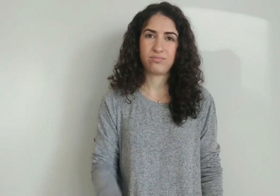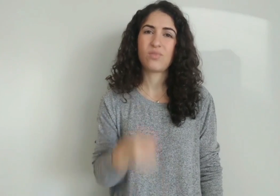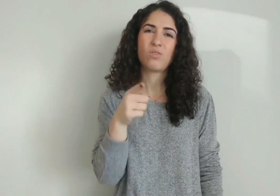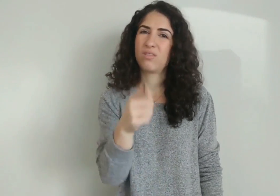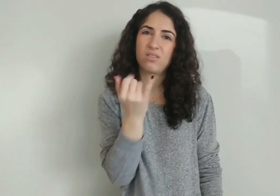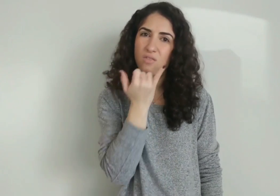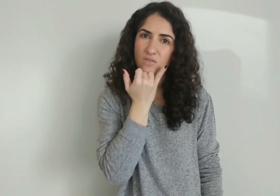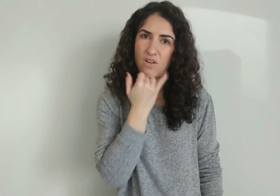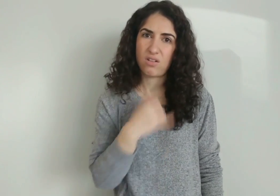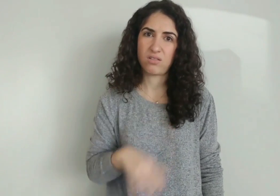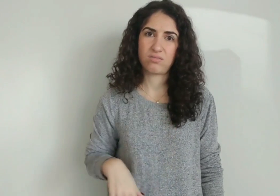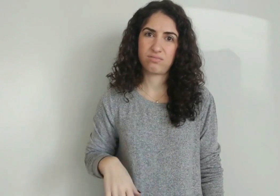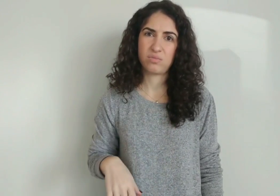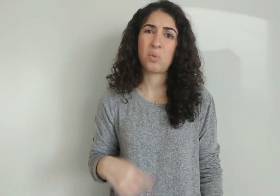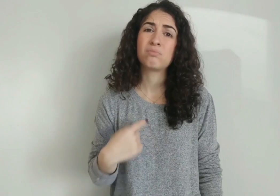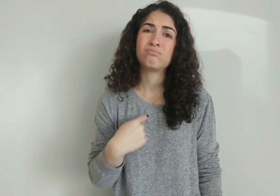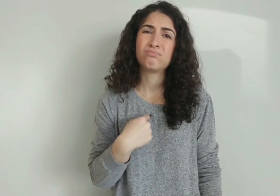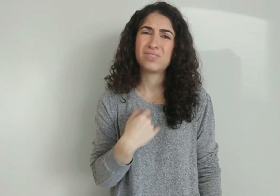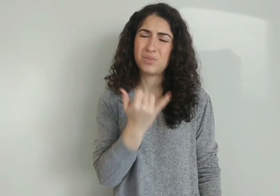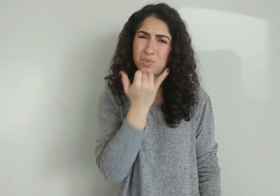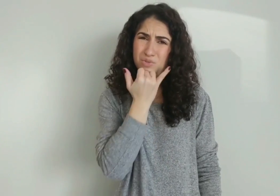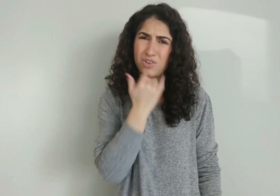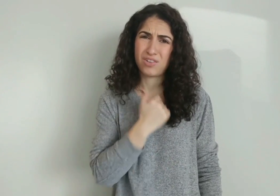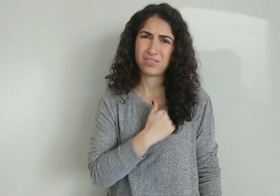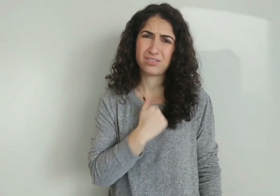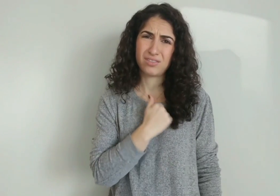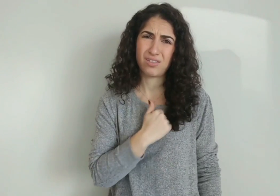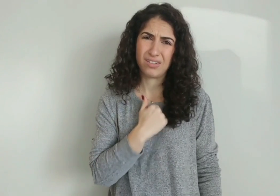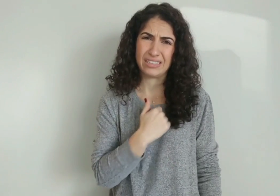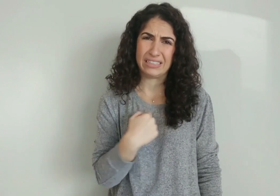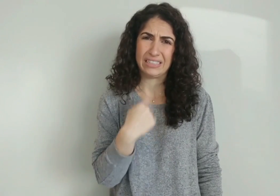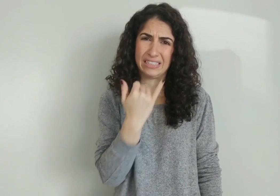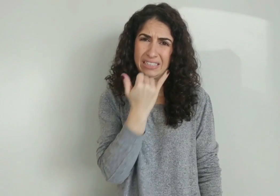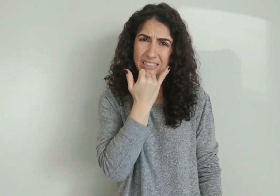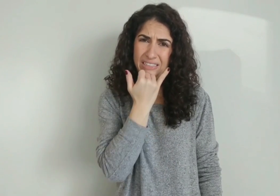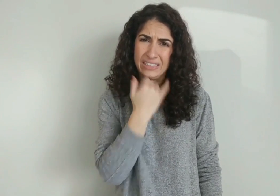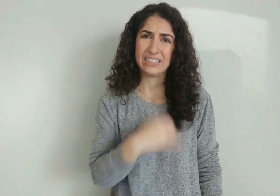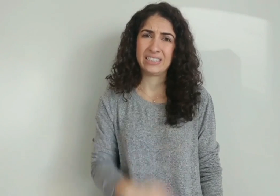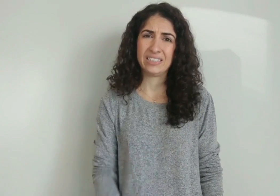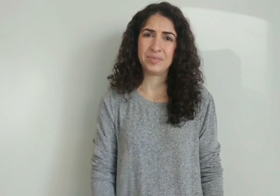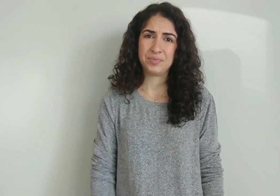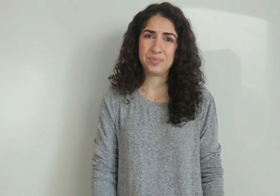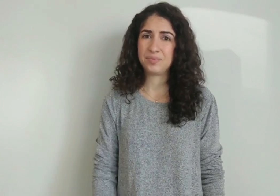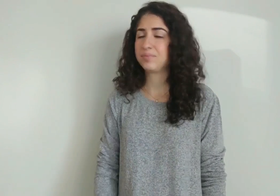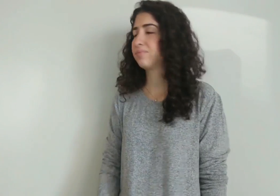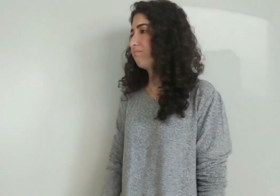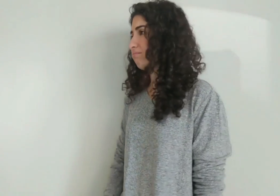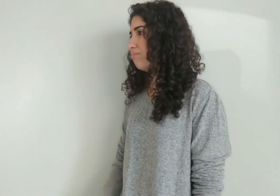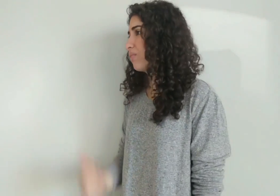"You're wrong." or "I was wrong, sorry." "I was wrong."